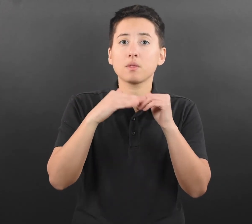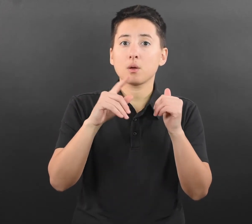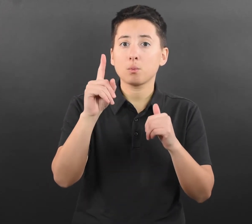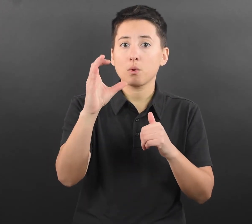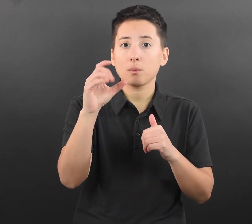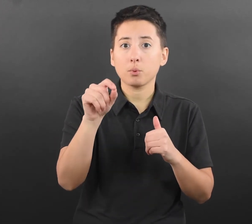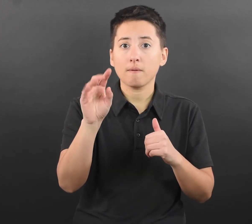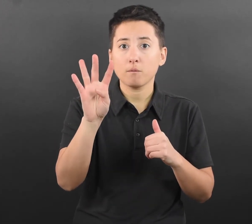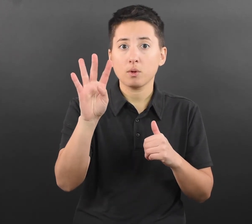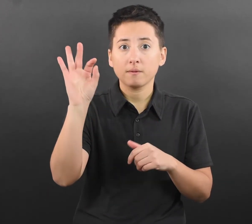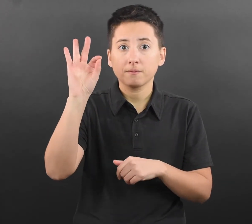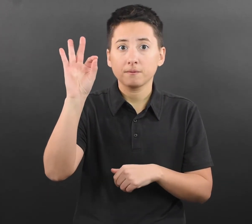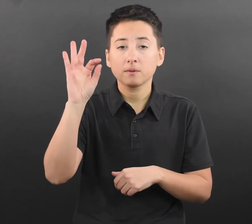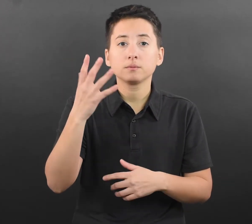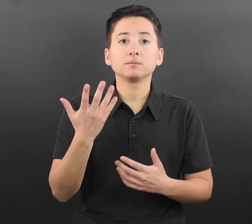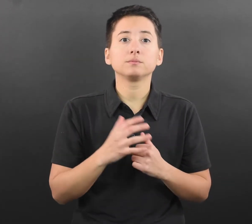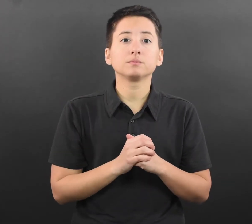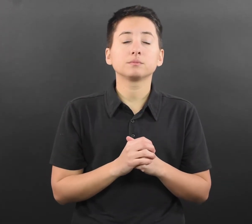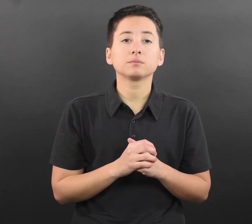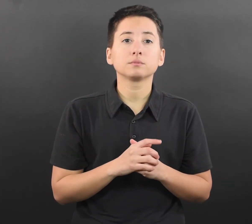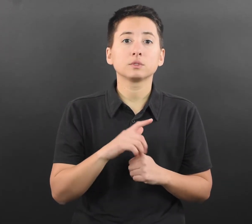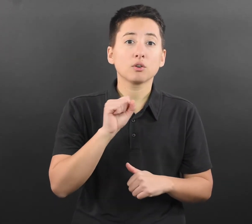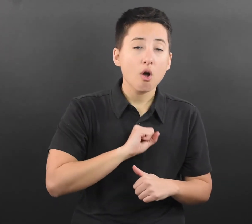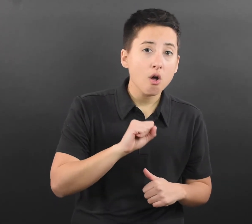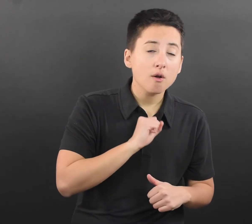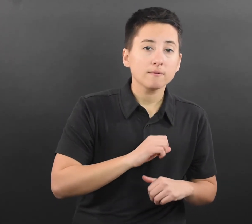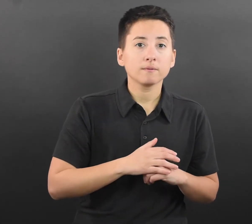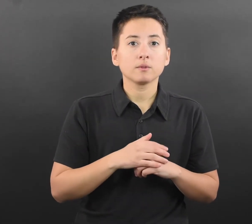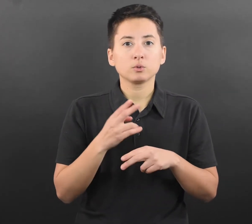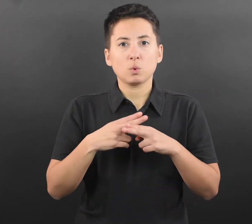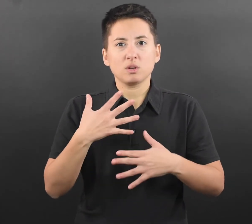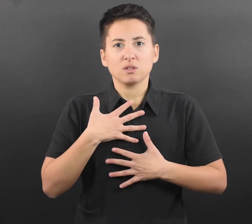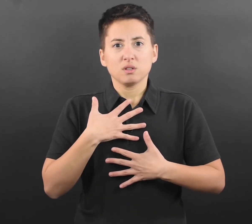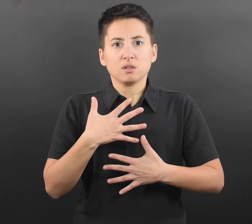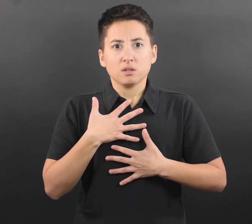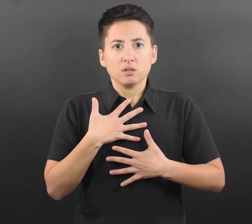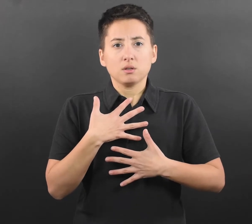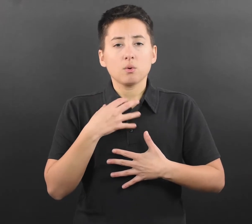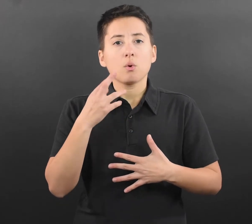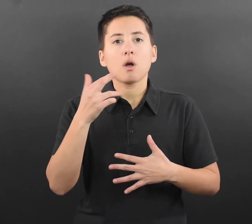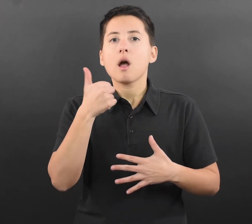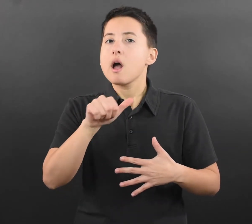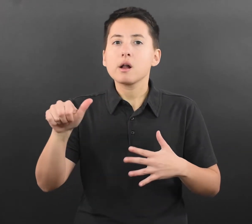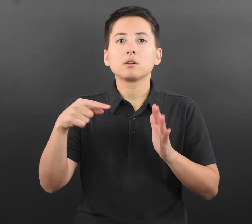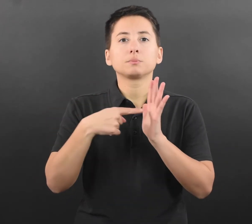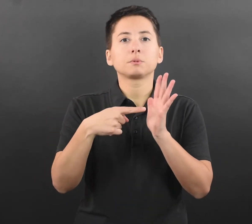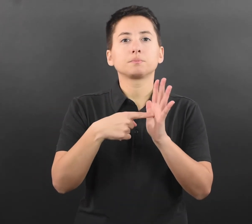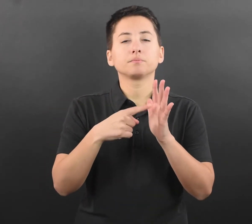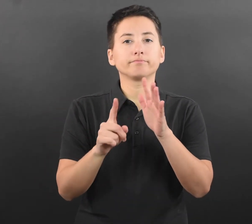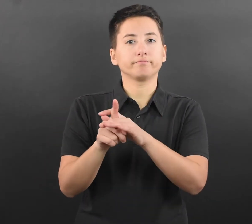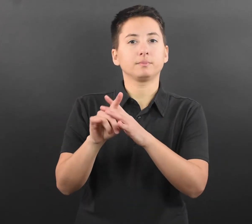of breath, or other symptoms of COVID-19. • ▪ If possible, stay away from people you live